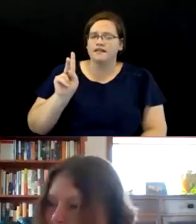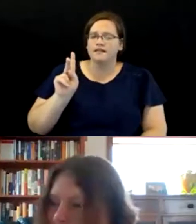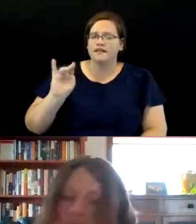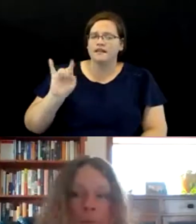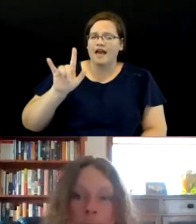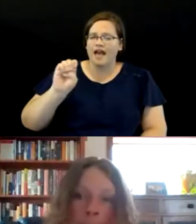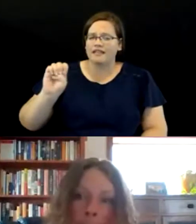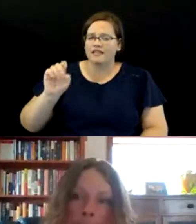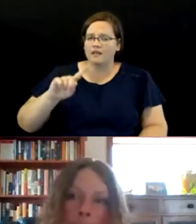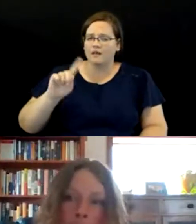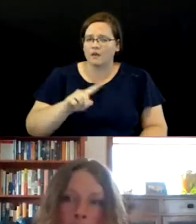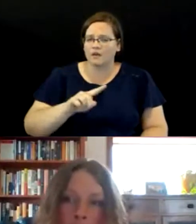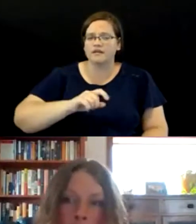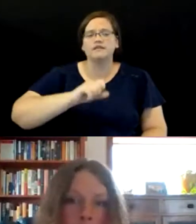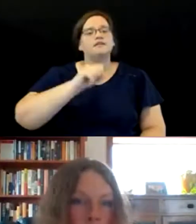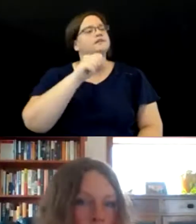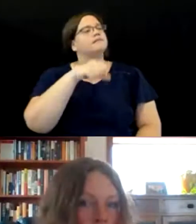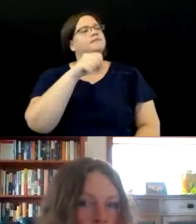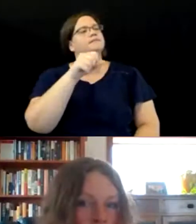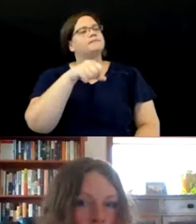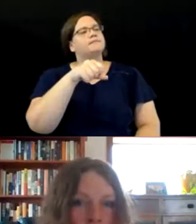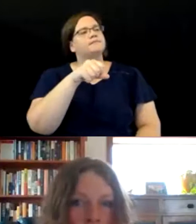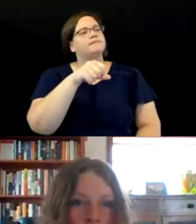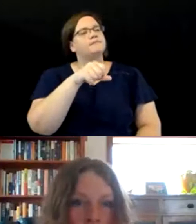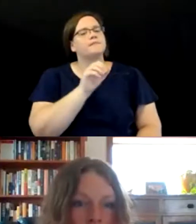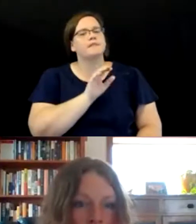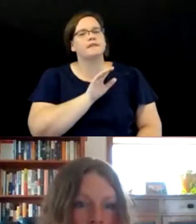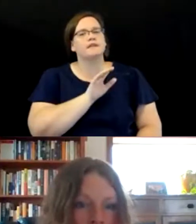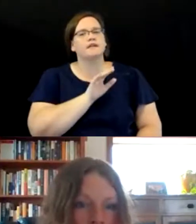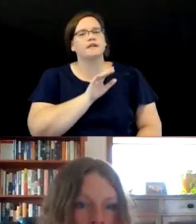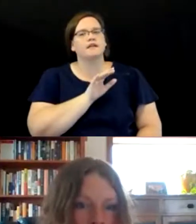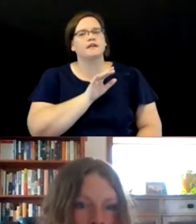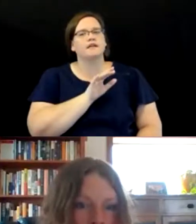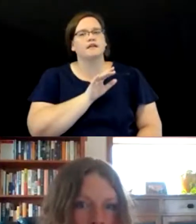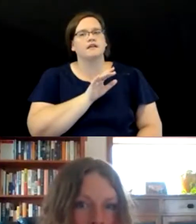Yes. My name is Kayli